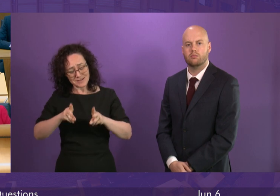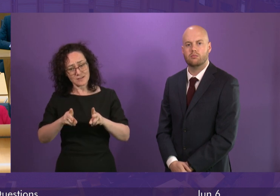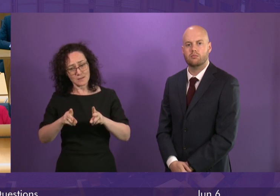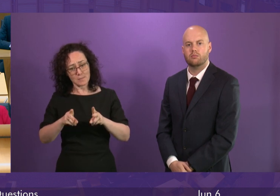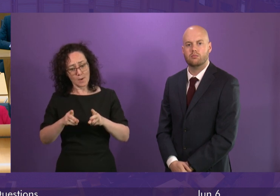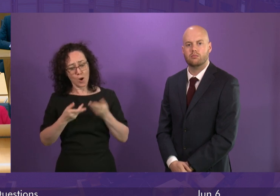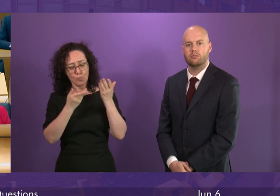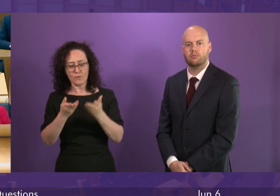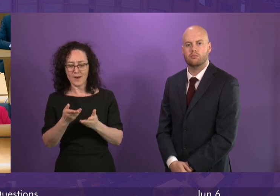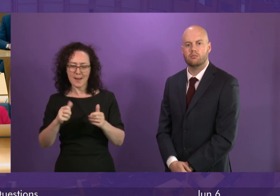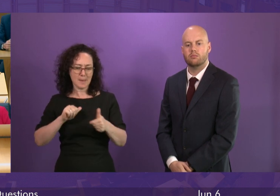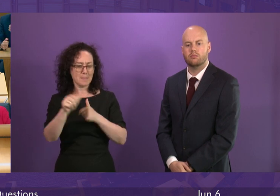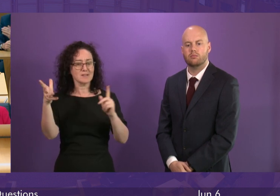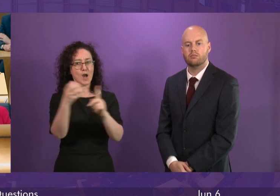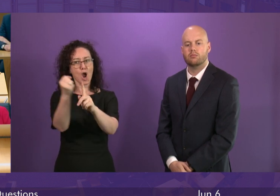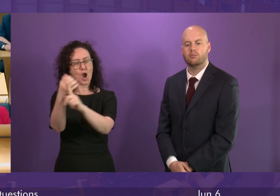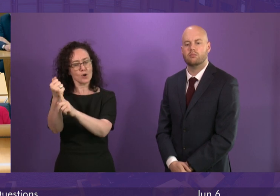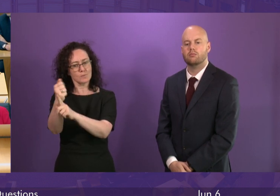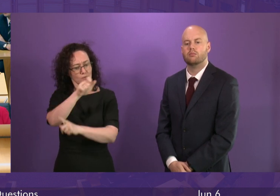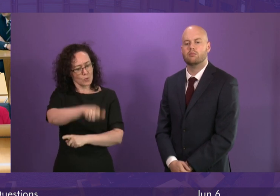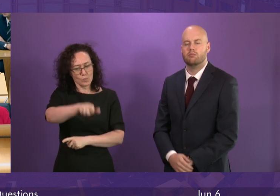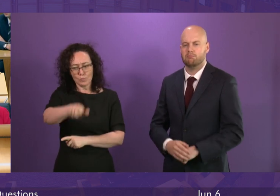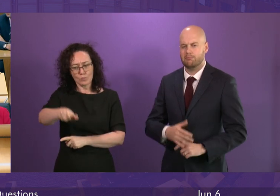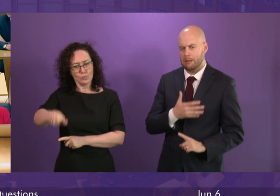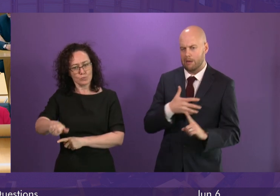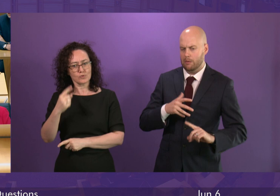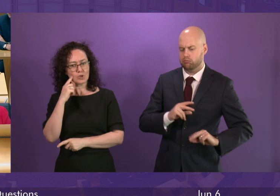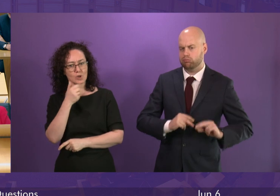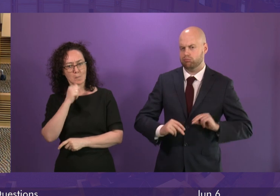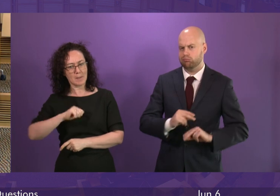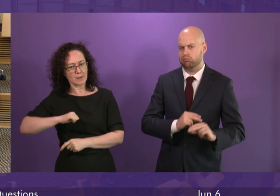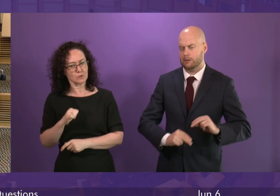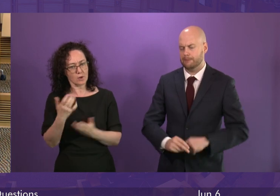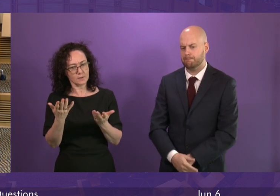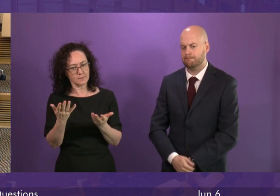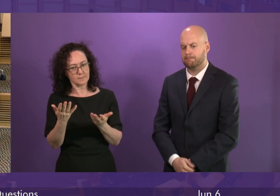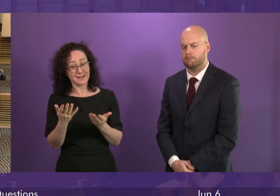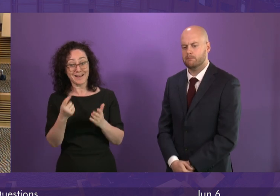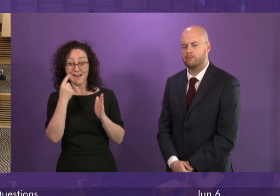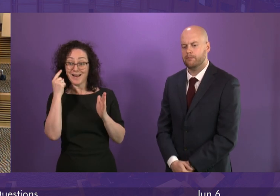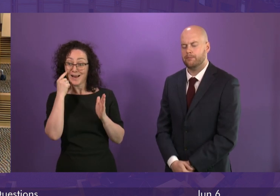of Scotland, and the evidence is substantial that the education system is doing exactly